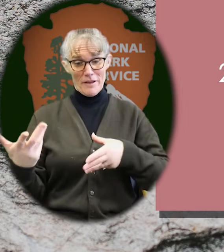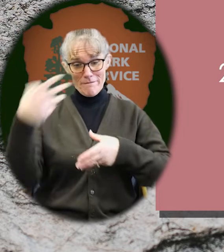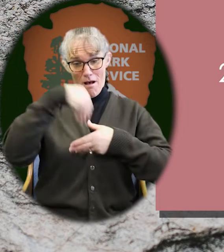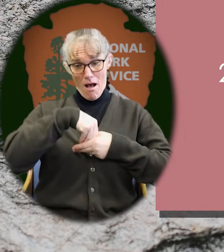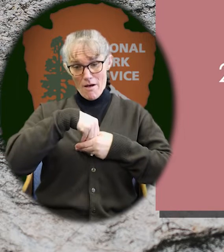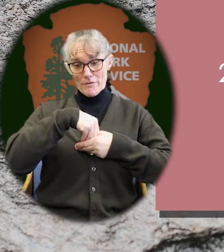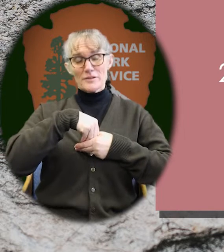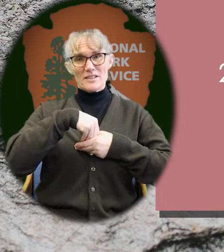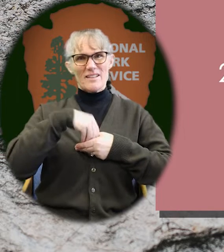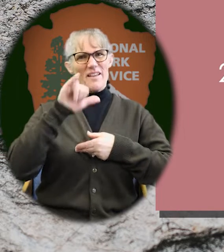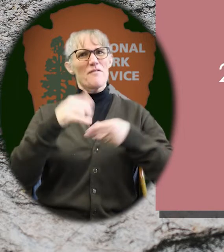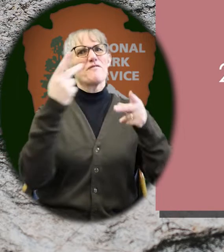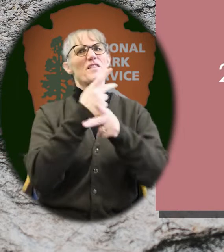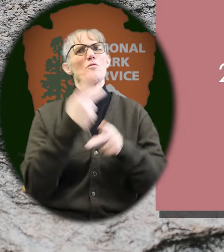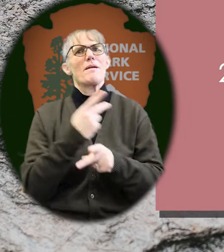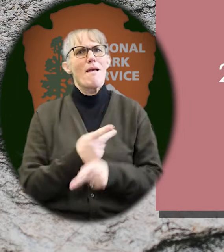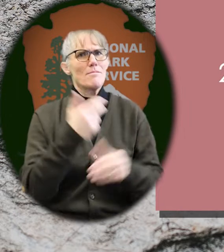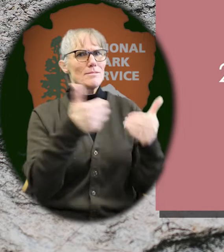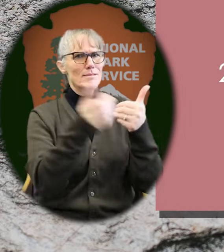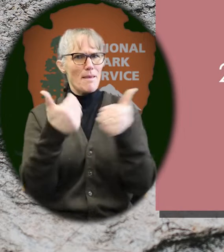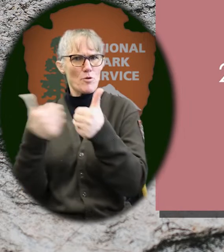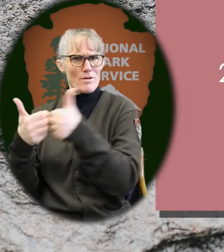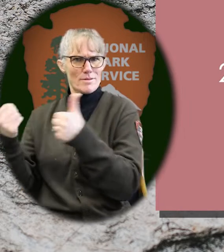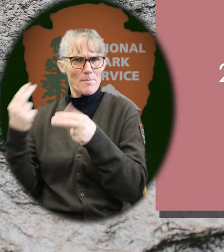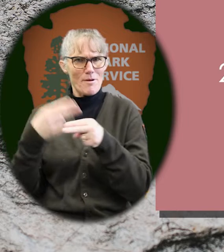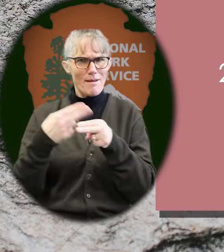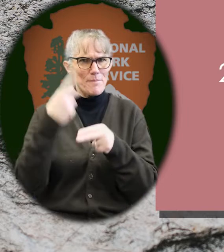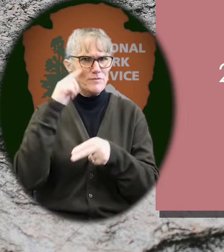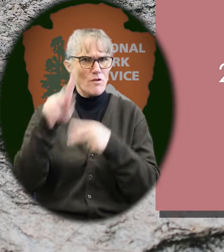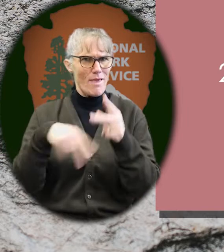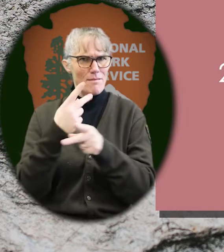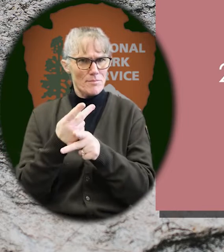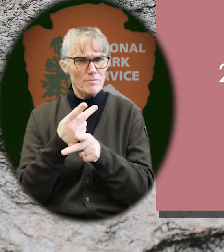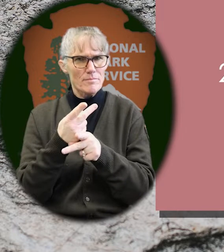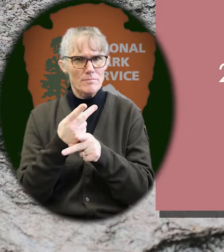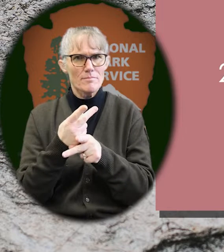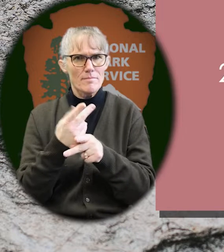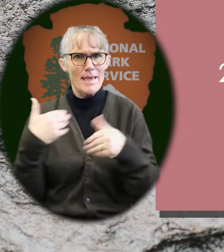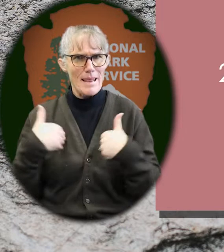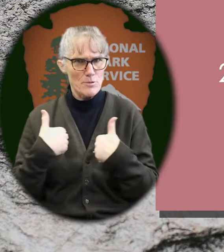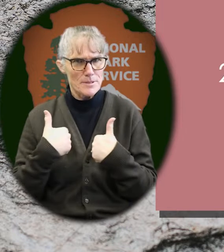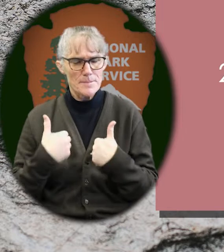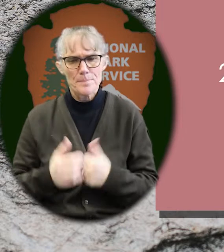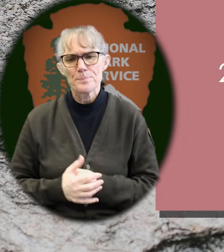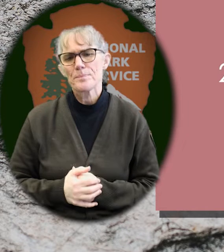is this variability accounted for in the um species designations that have been given?